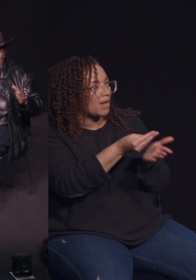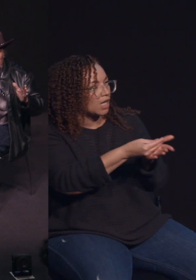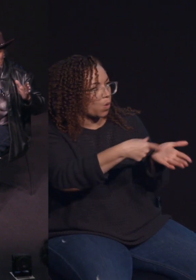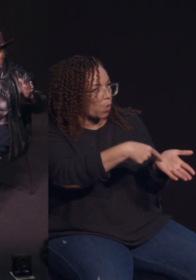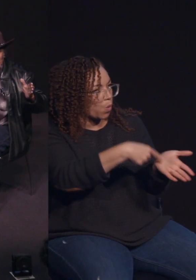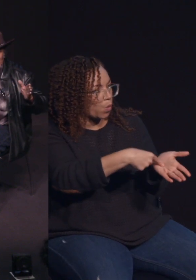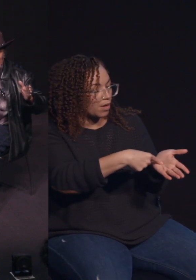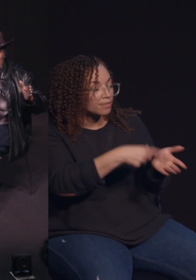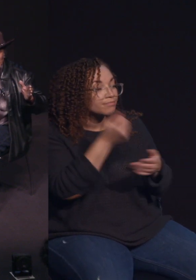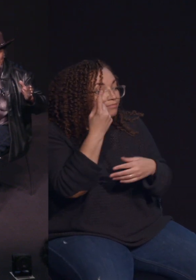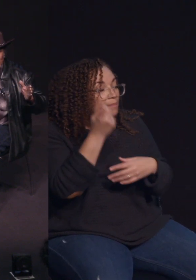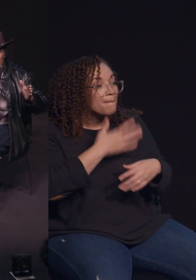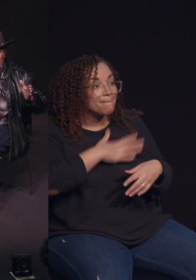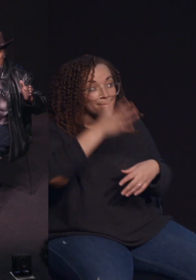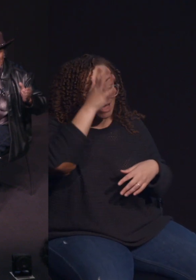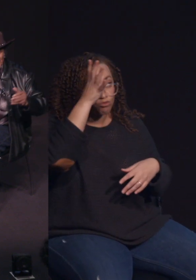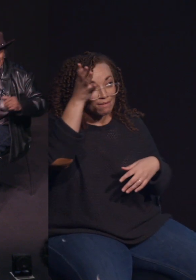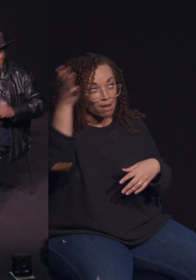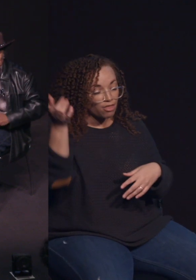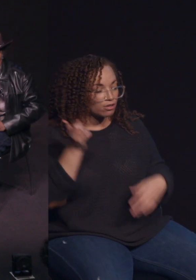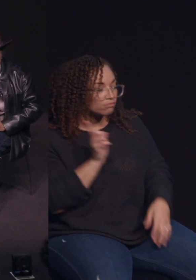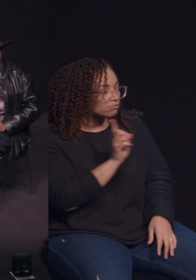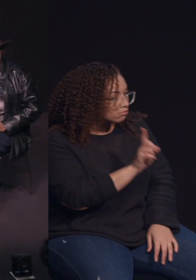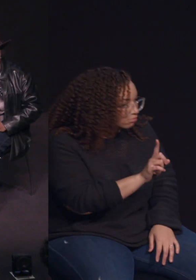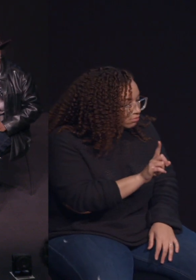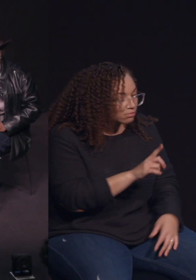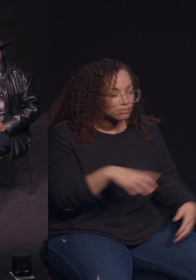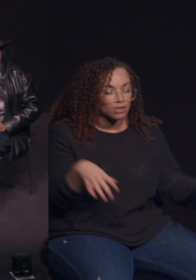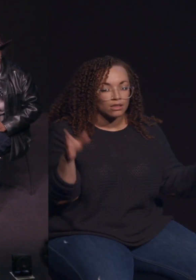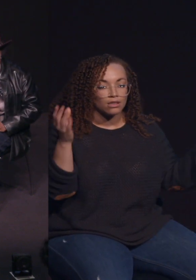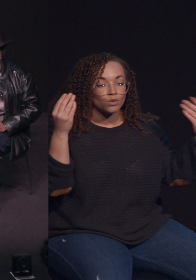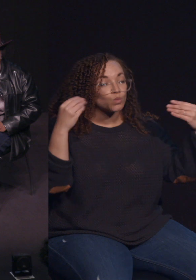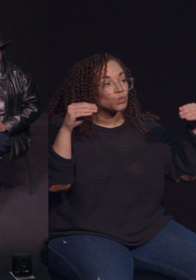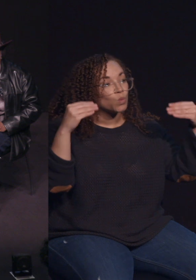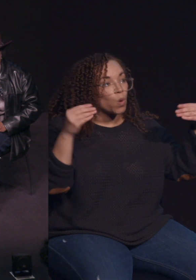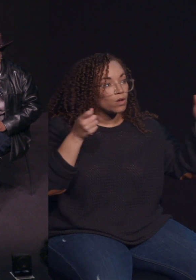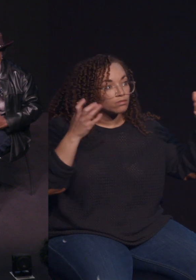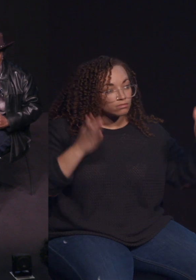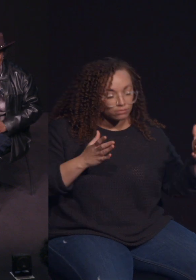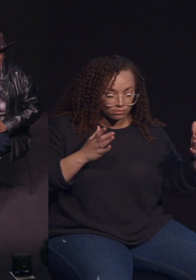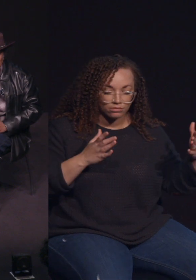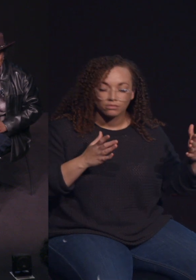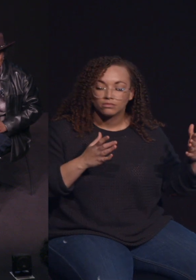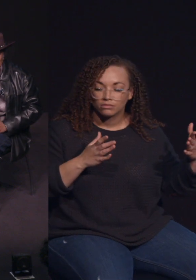he gave it to the storekeeper, and the guy says to my grandfather, he says, "Amos," that's my grandfather's name.